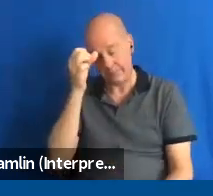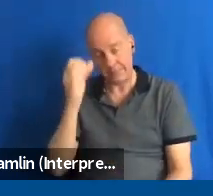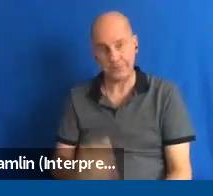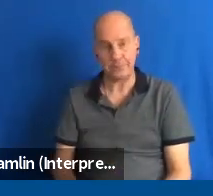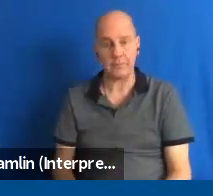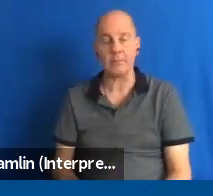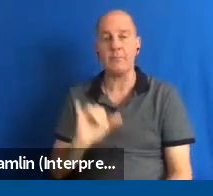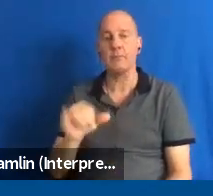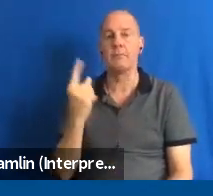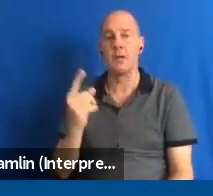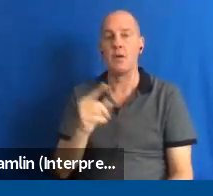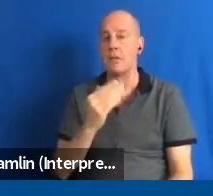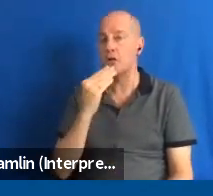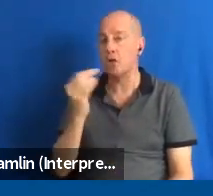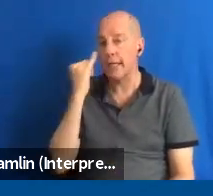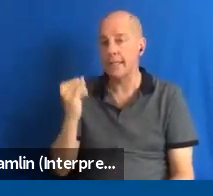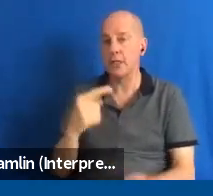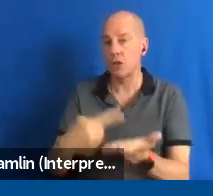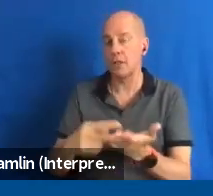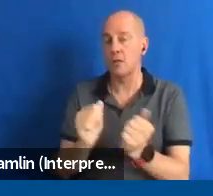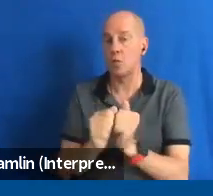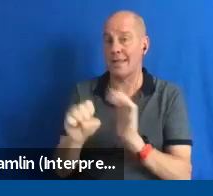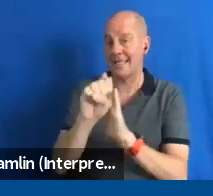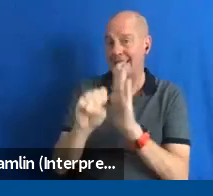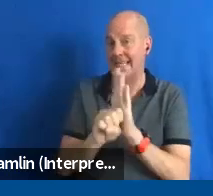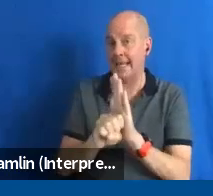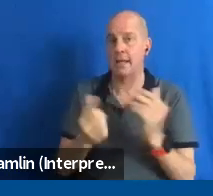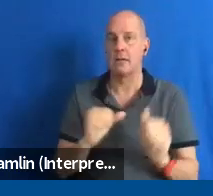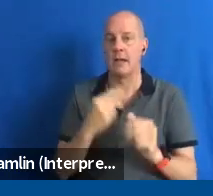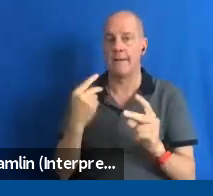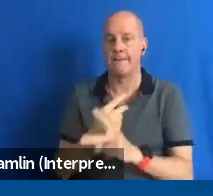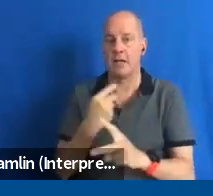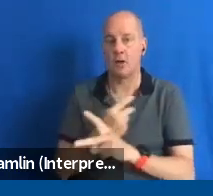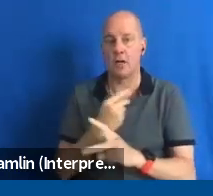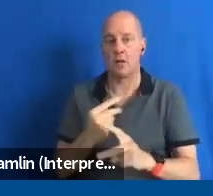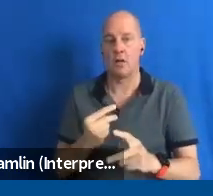it would probably be a good idea to discuss with the state to figure out, okay, let's see if we